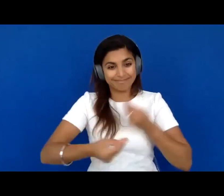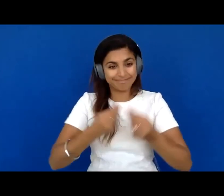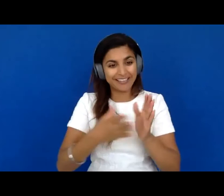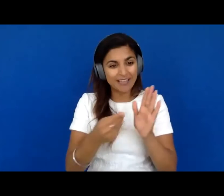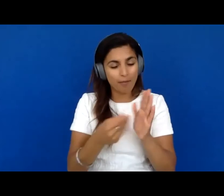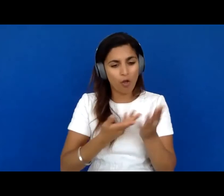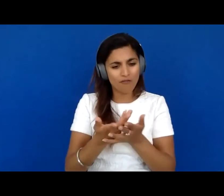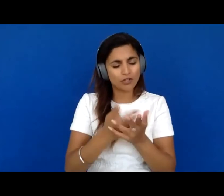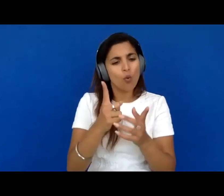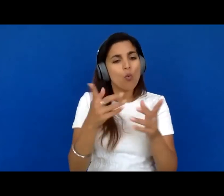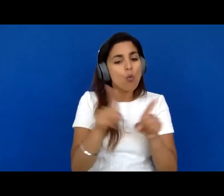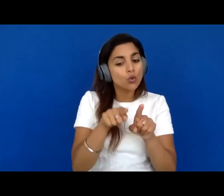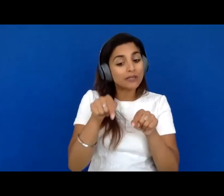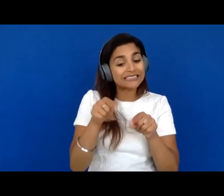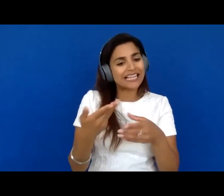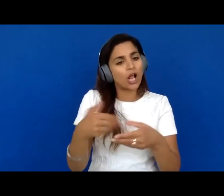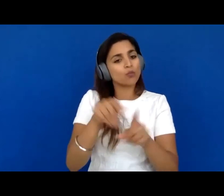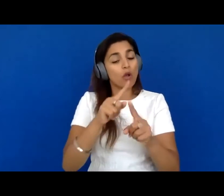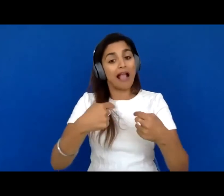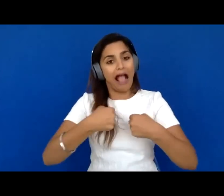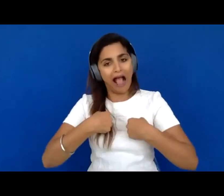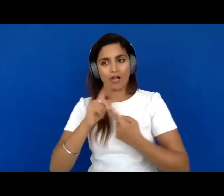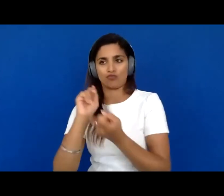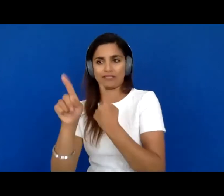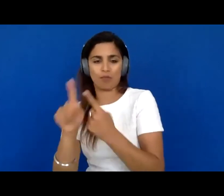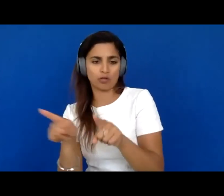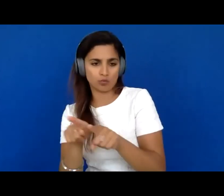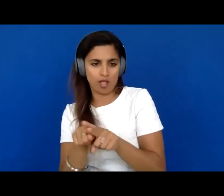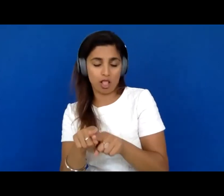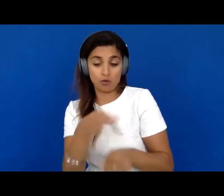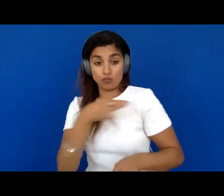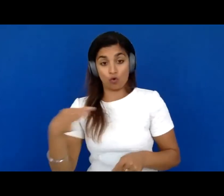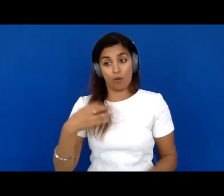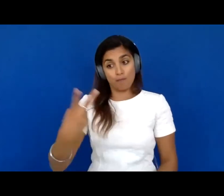doctors it was me and the doctors both talking in that piece but I decided to